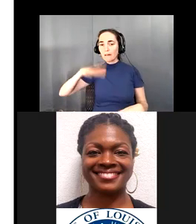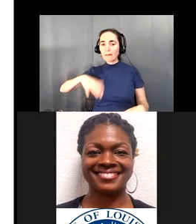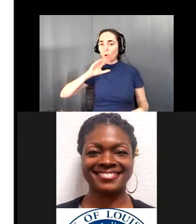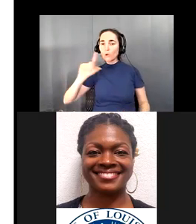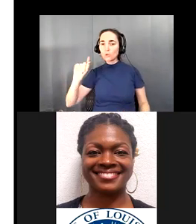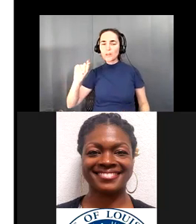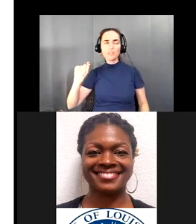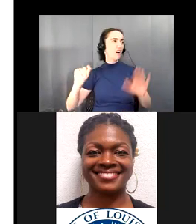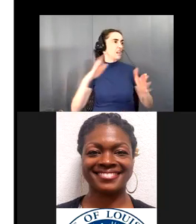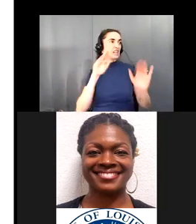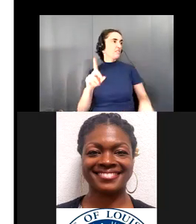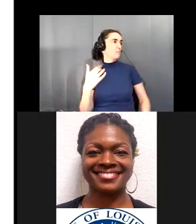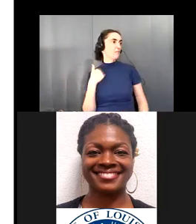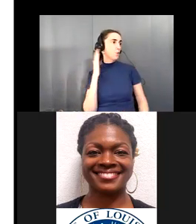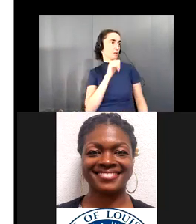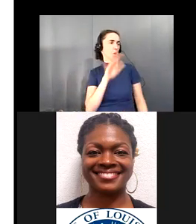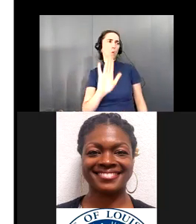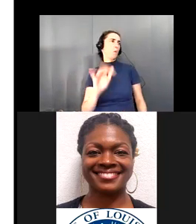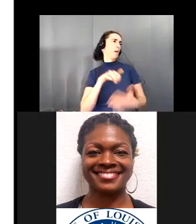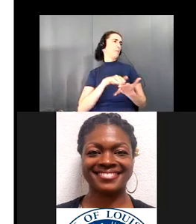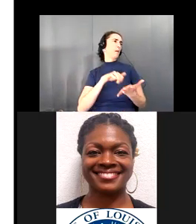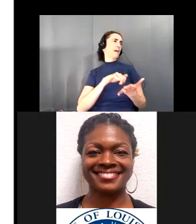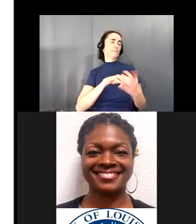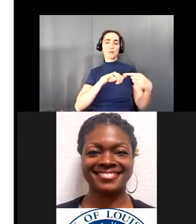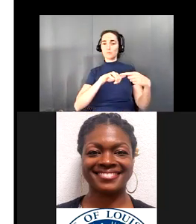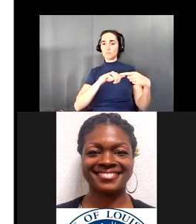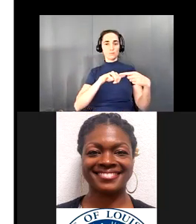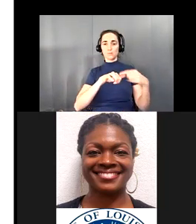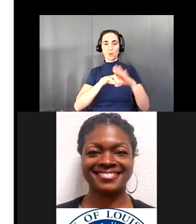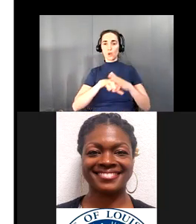that they are not going to do that. 16:15:08 It could happen. Obviously we pray